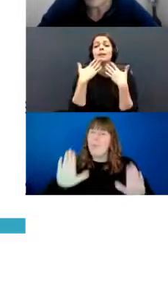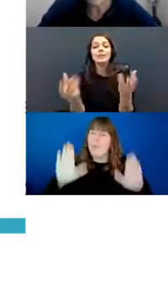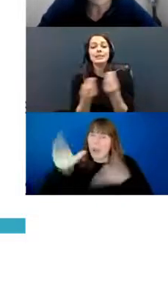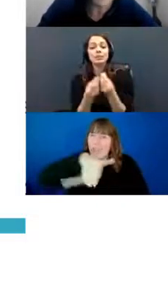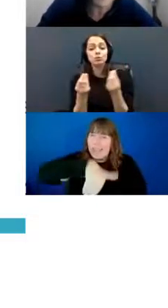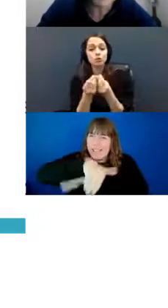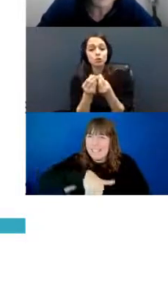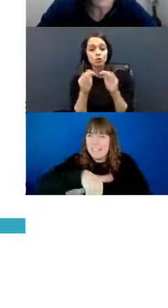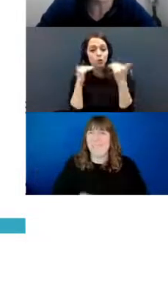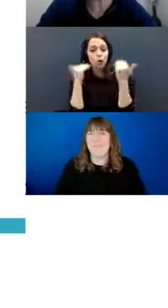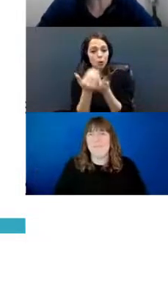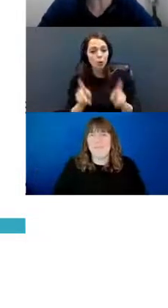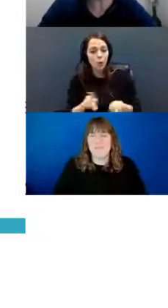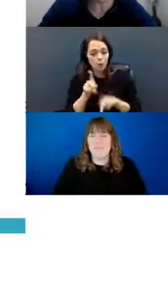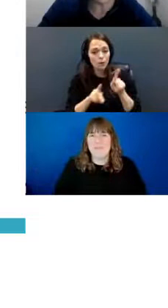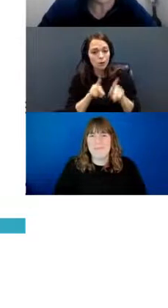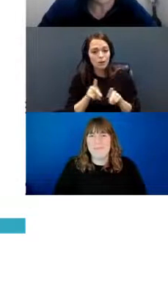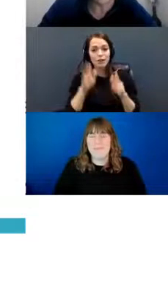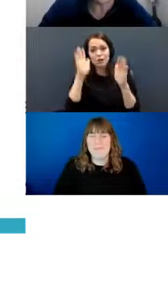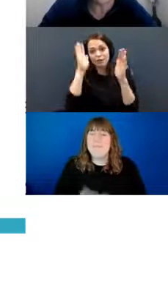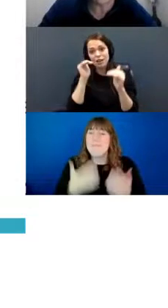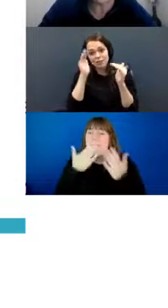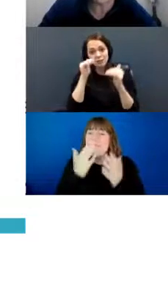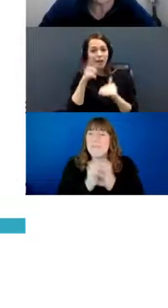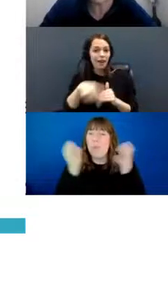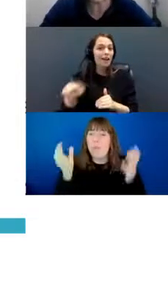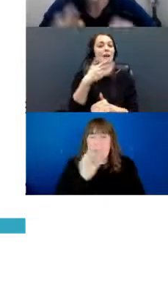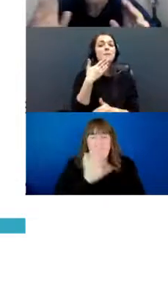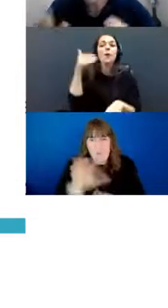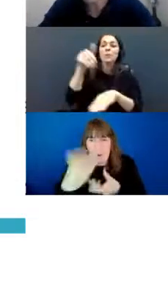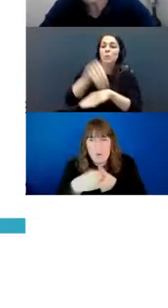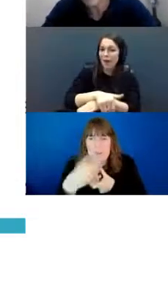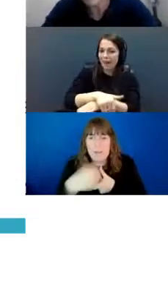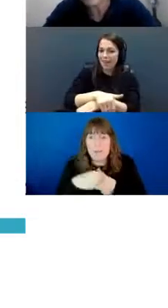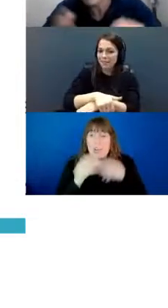and it was much appreciated all of your participation and i also want to thank